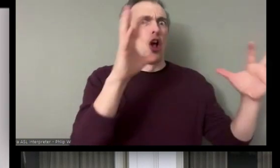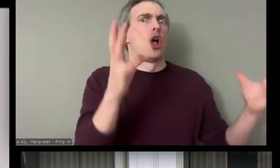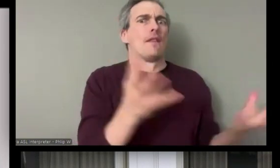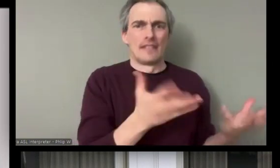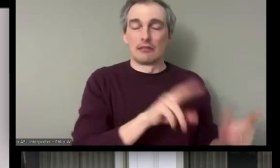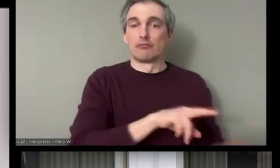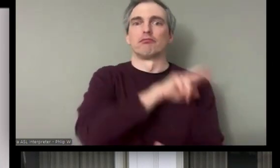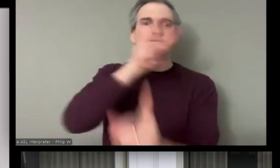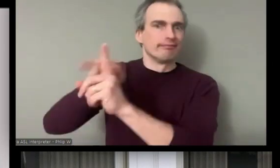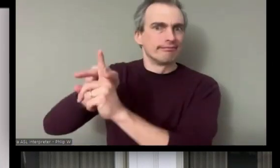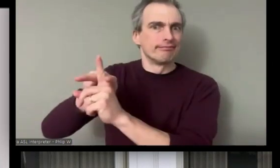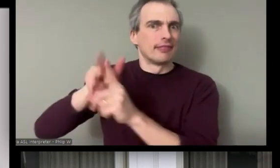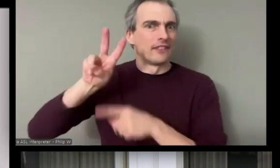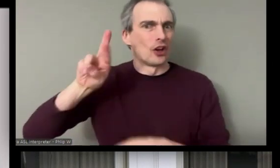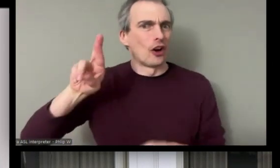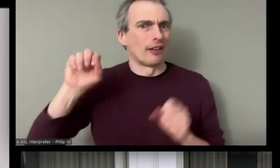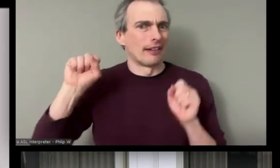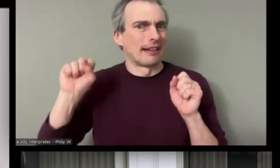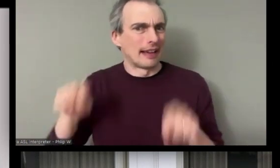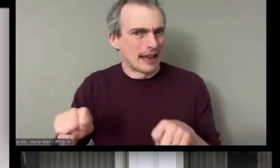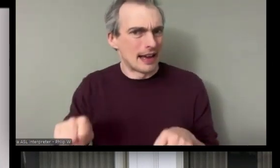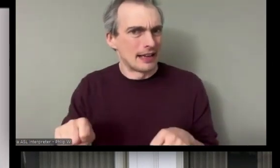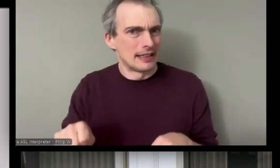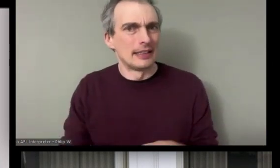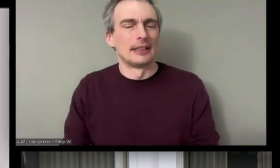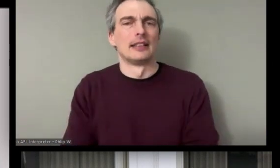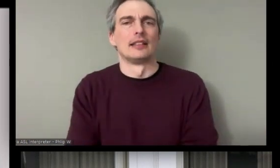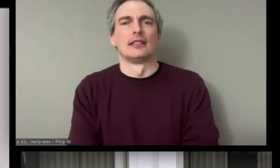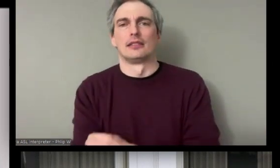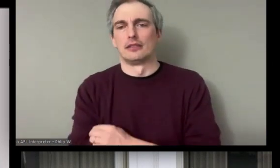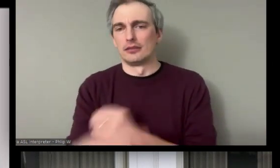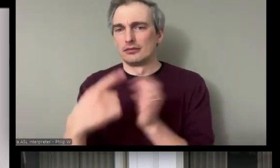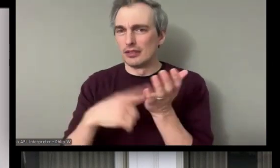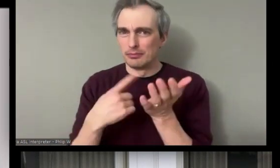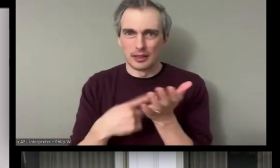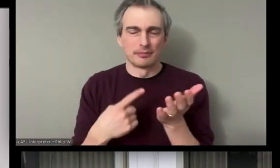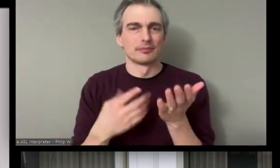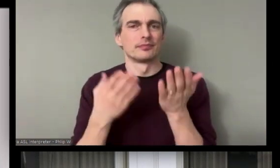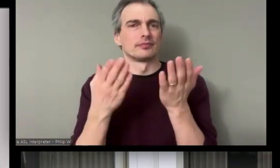the exact specification of the reach requirements that -- for the height.